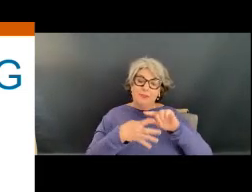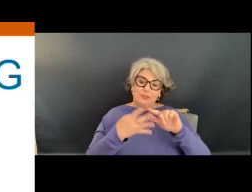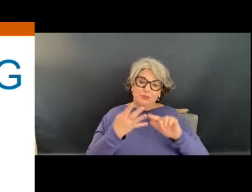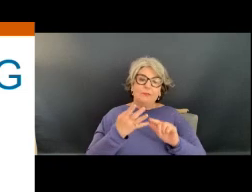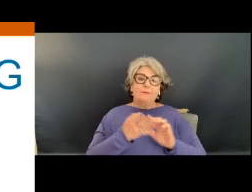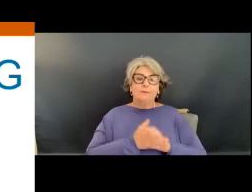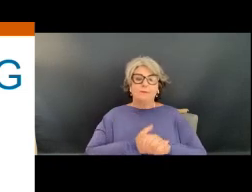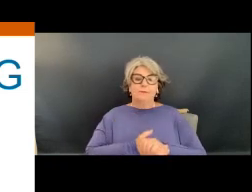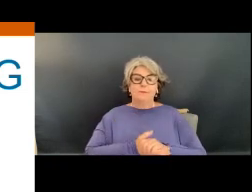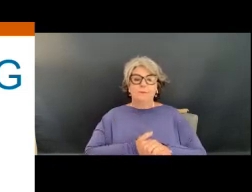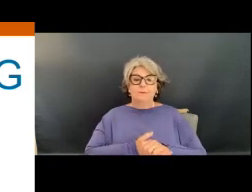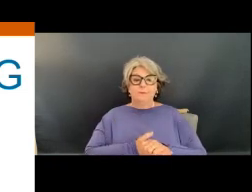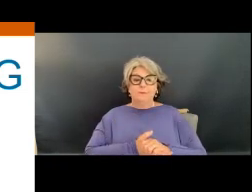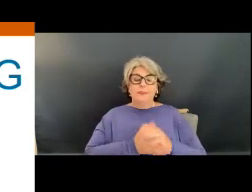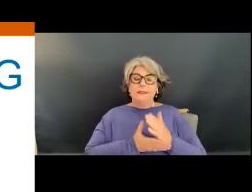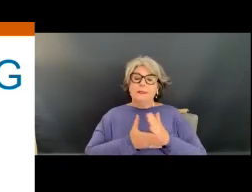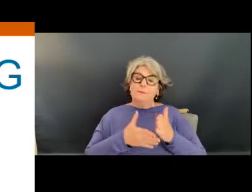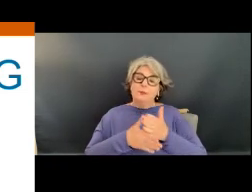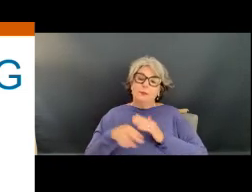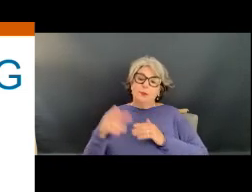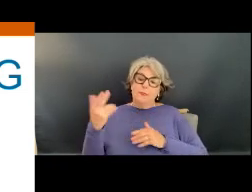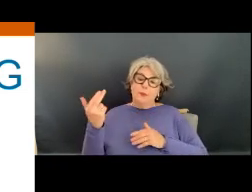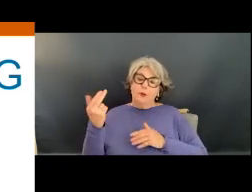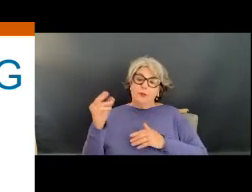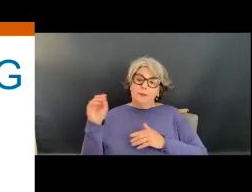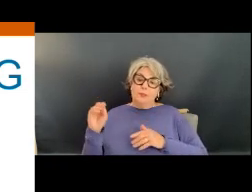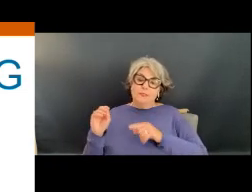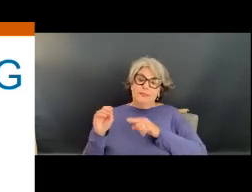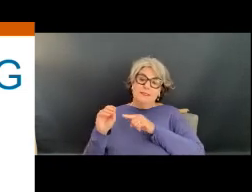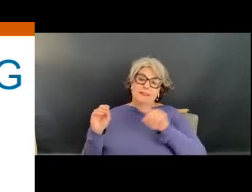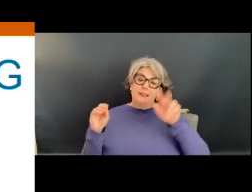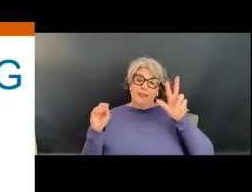We know that somewhere between 13% and 33% of students majoring